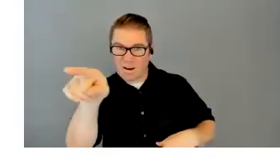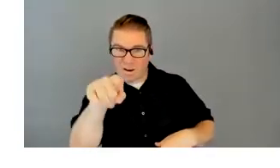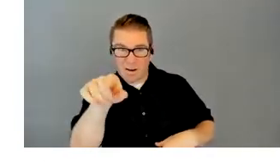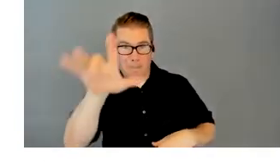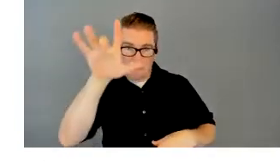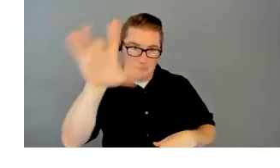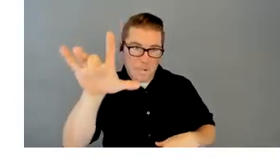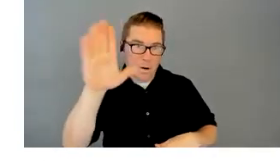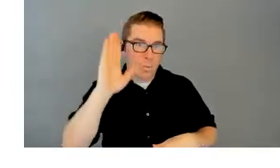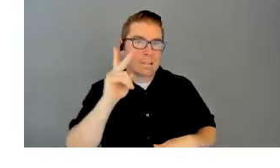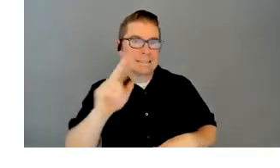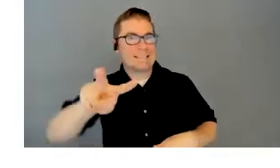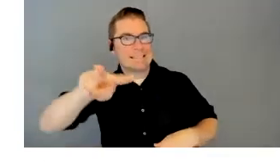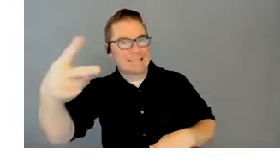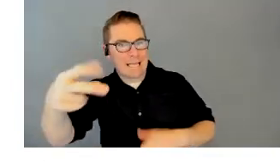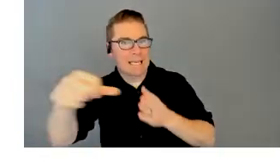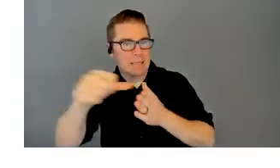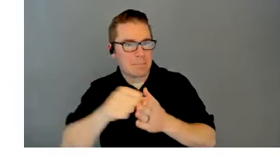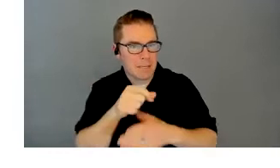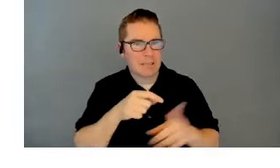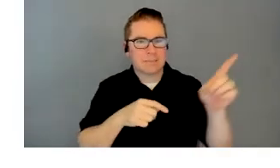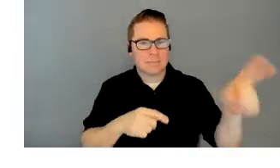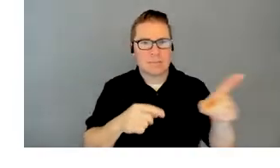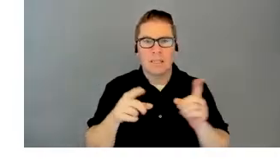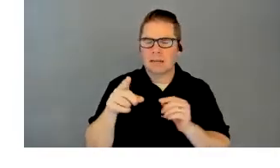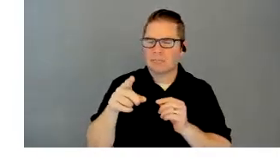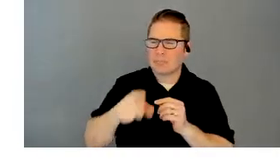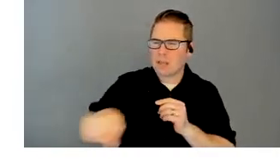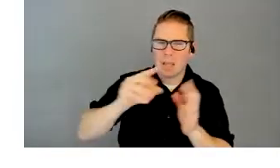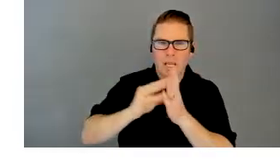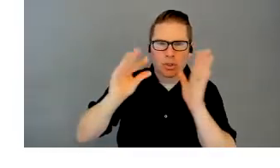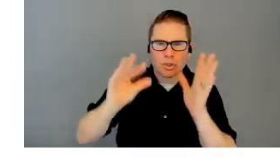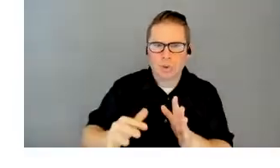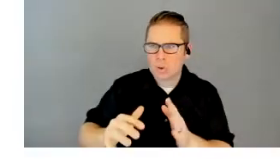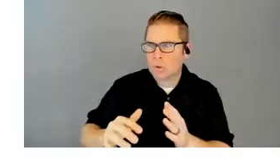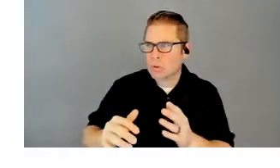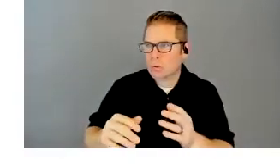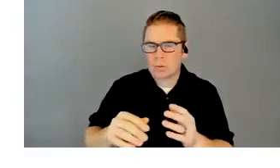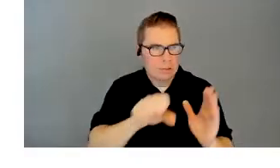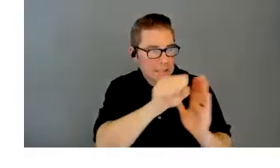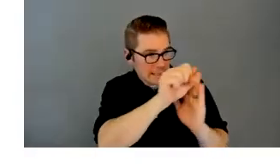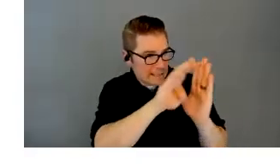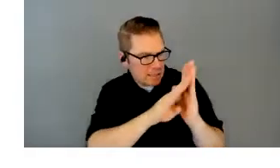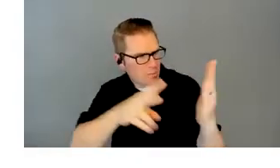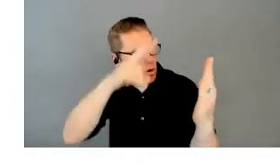where students need to know from the syllabus so if you could start to populate that page,